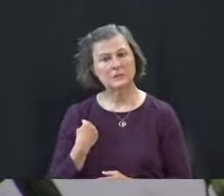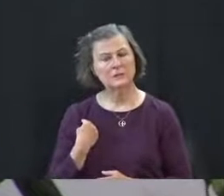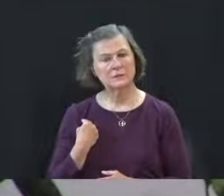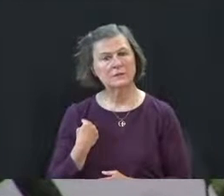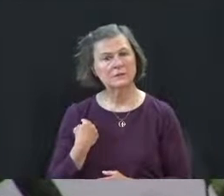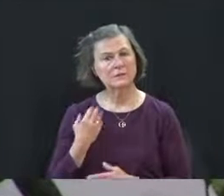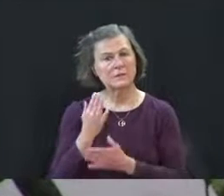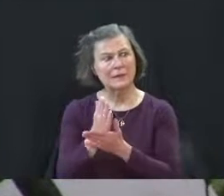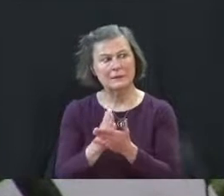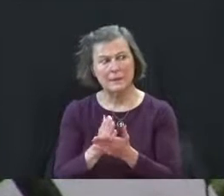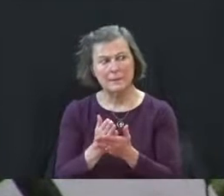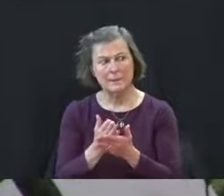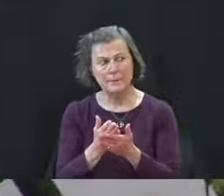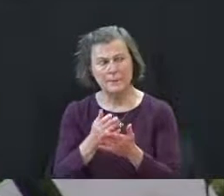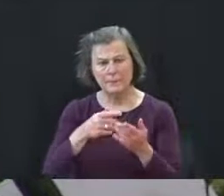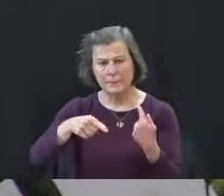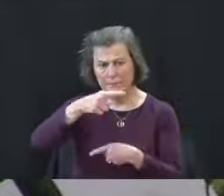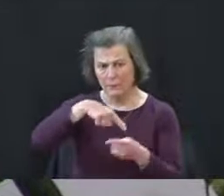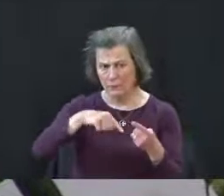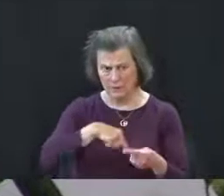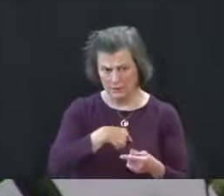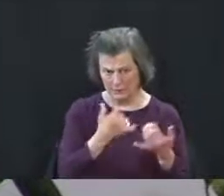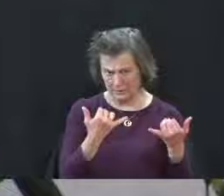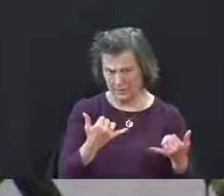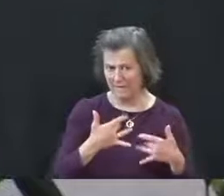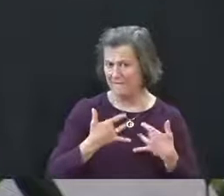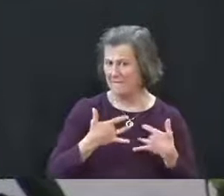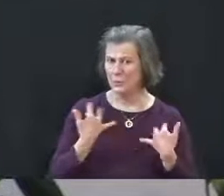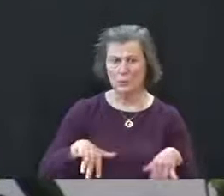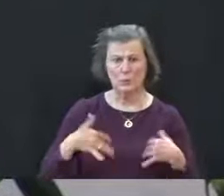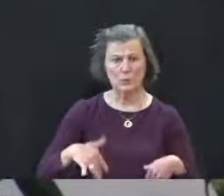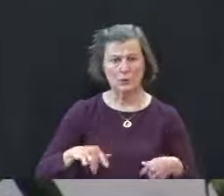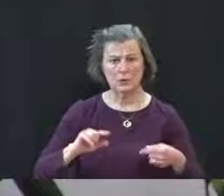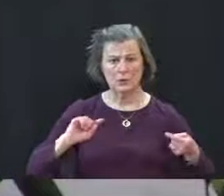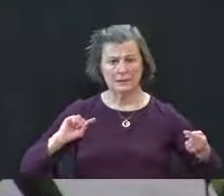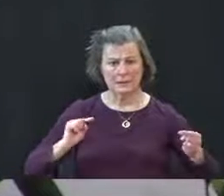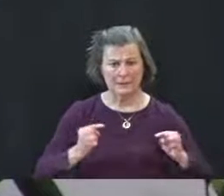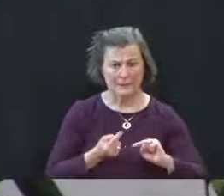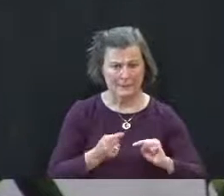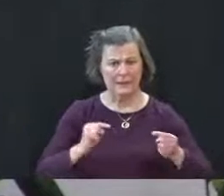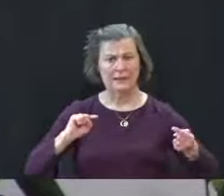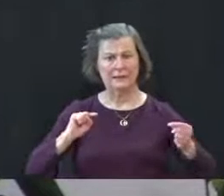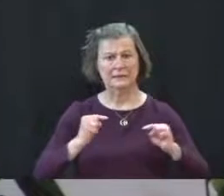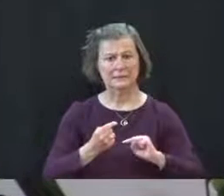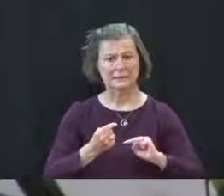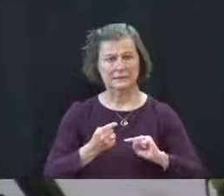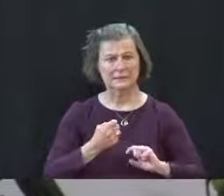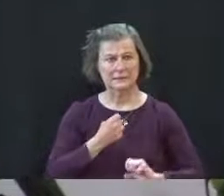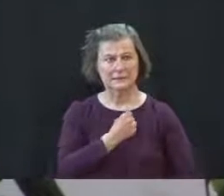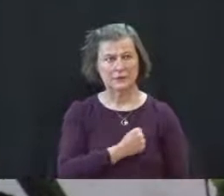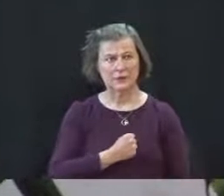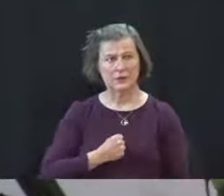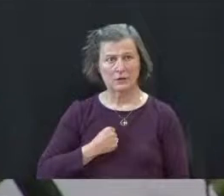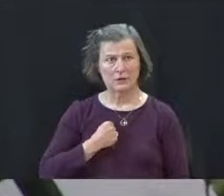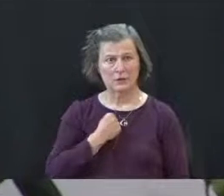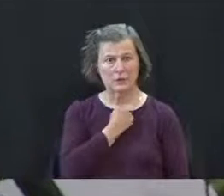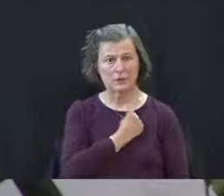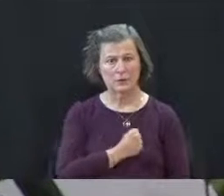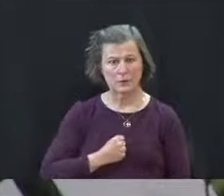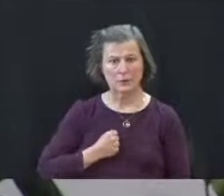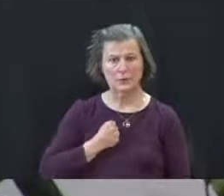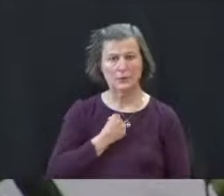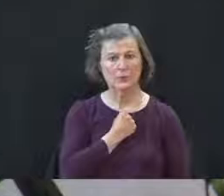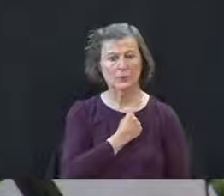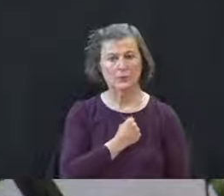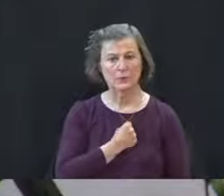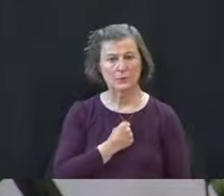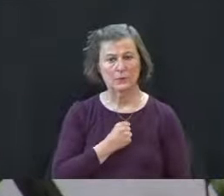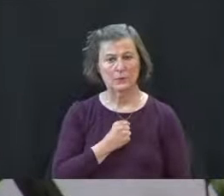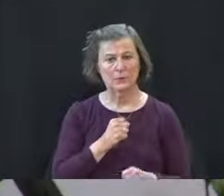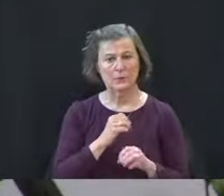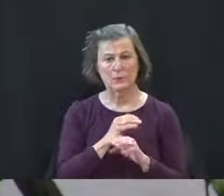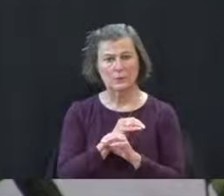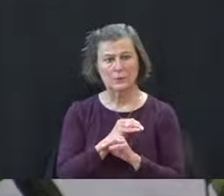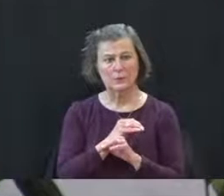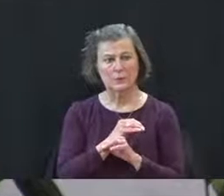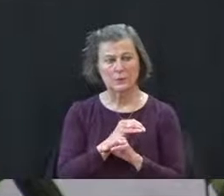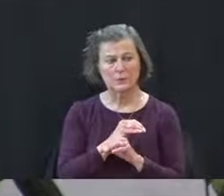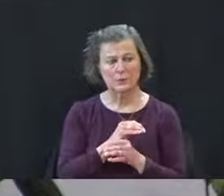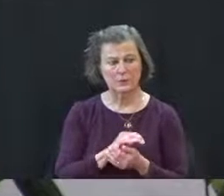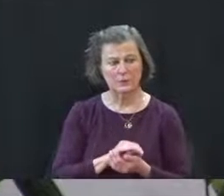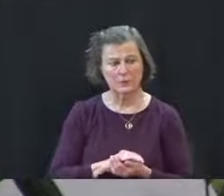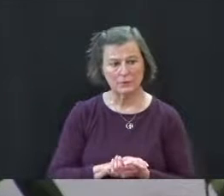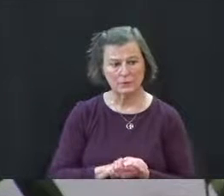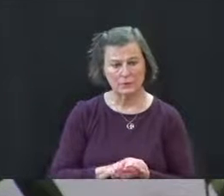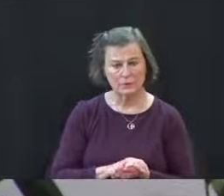Some amongst us now feel great pain and sorrow and know hardship.